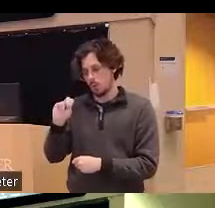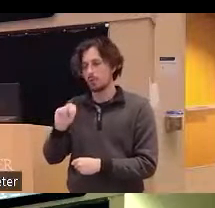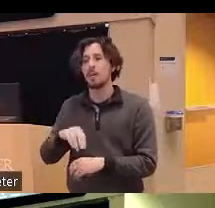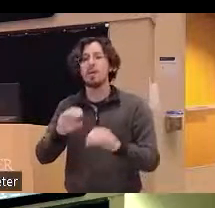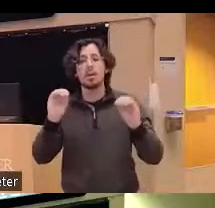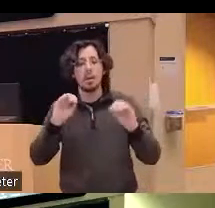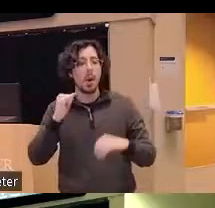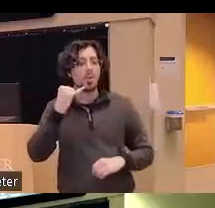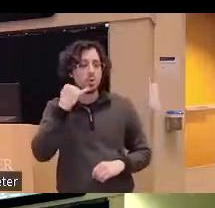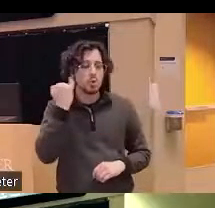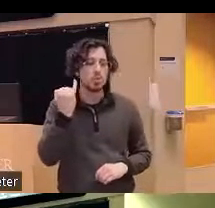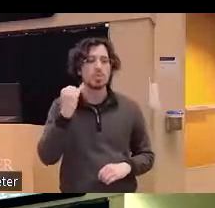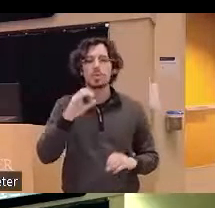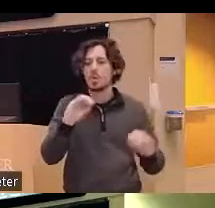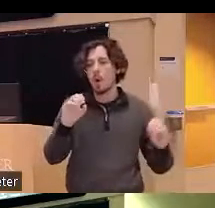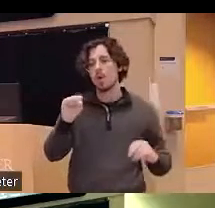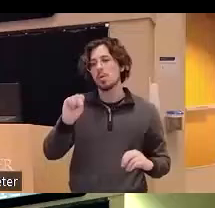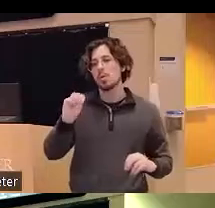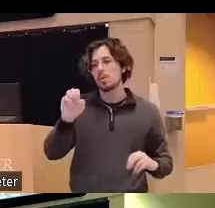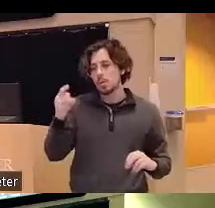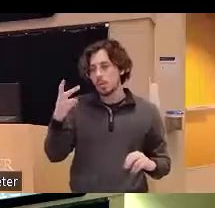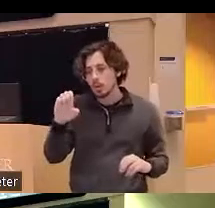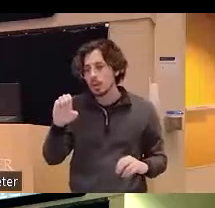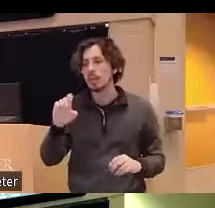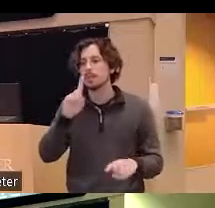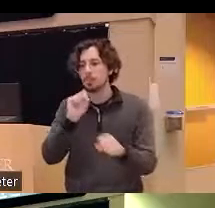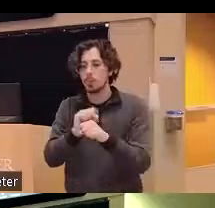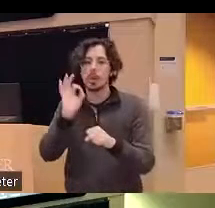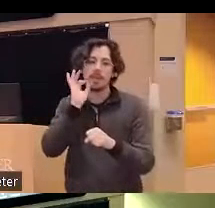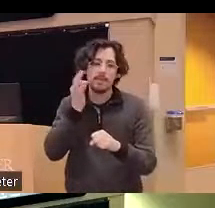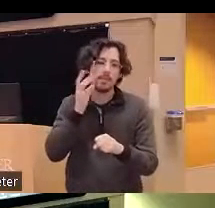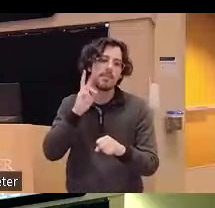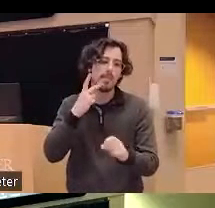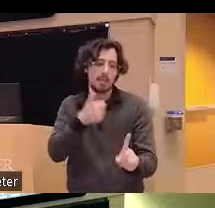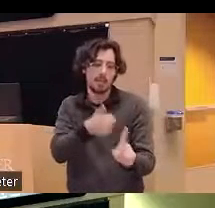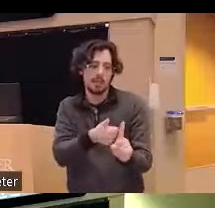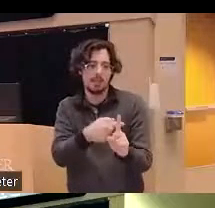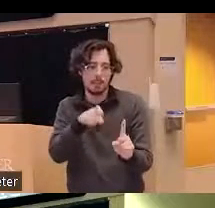smoothie is really the the fruit and vegetable itself and we need to make sure all children